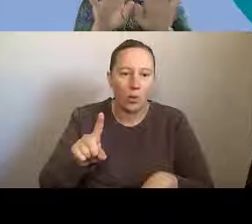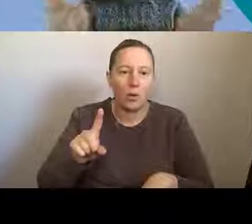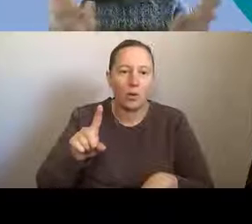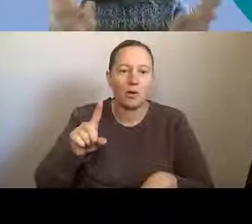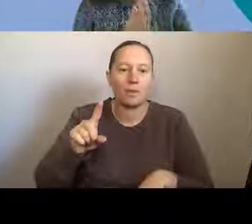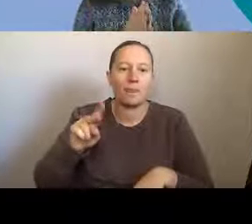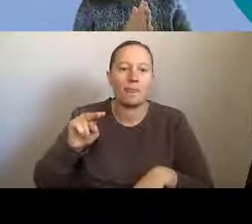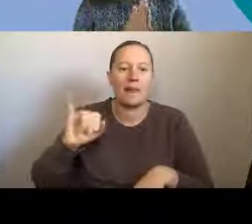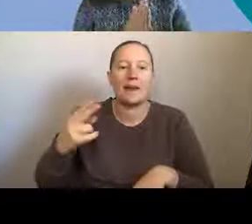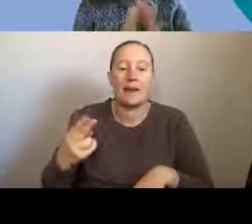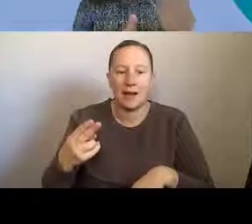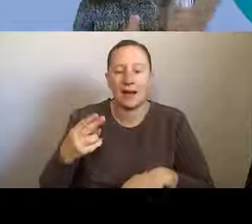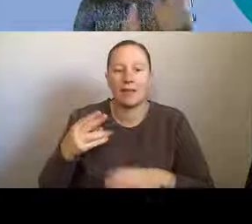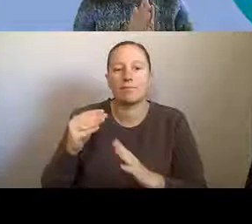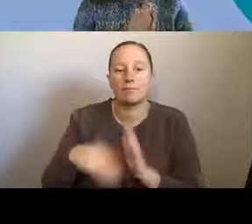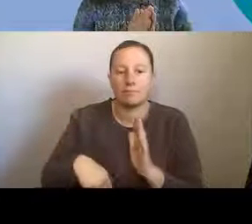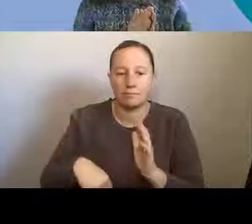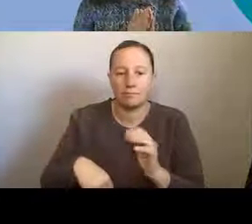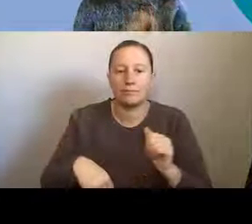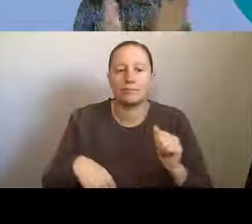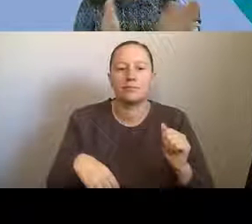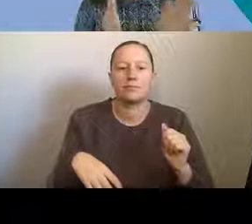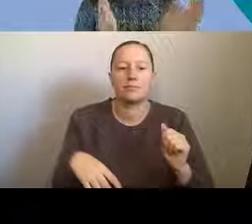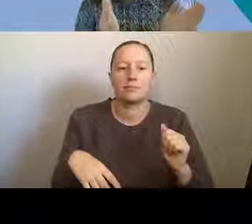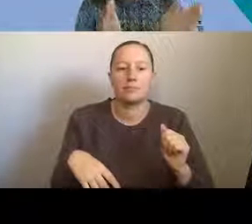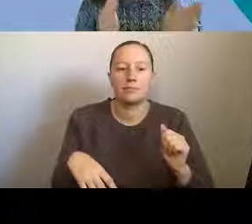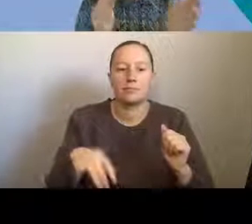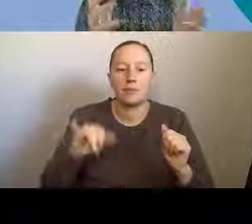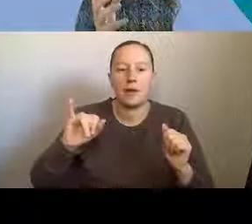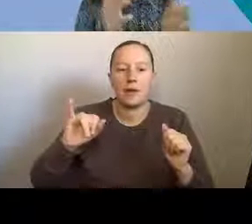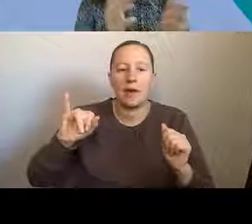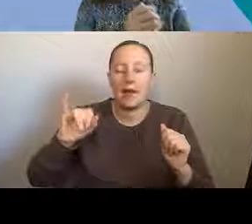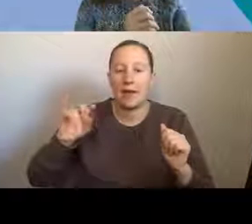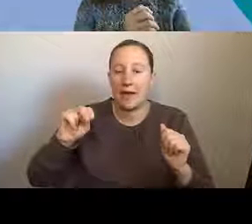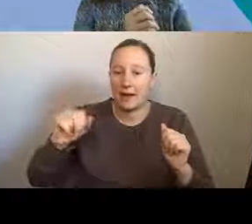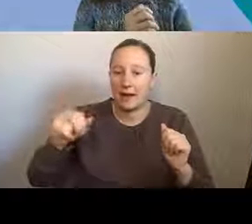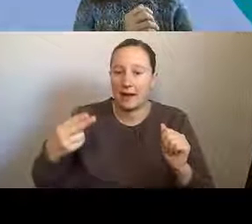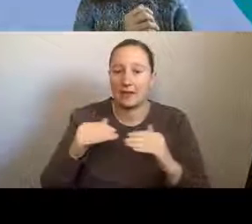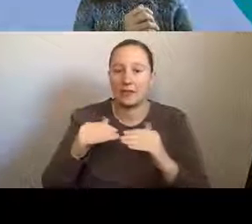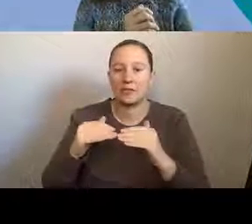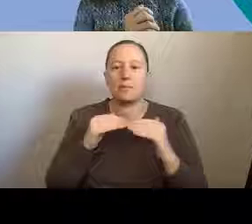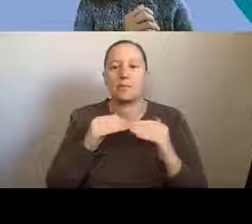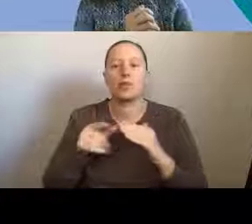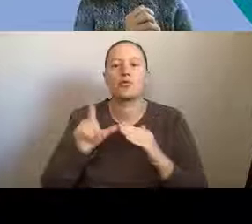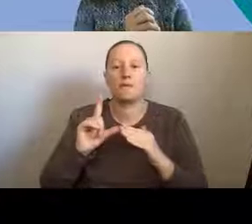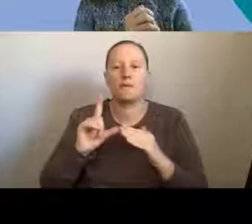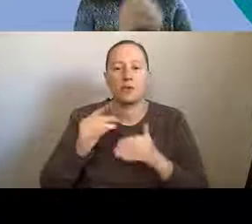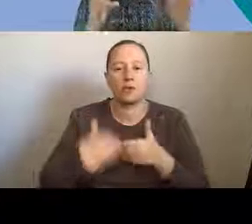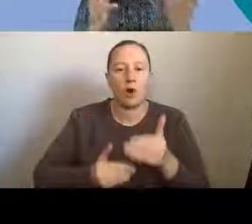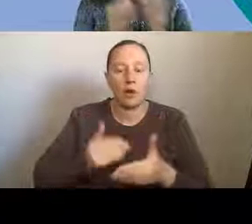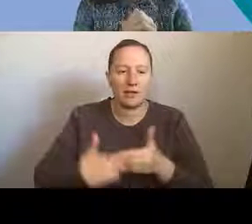So there are two parts, on the left you have the NIH peer review process in a nutshell,